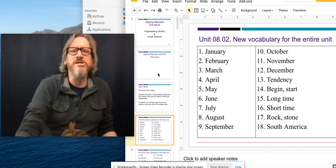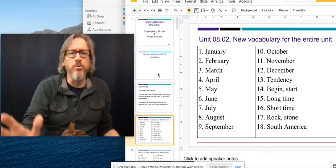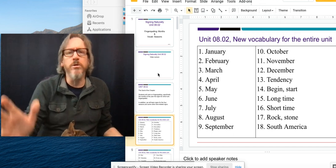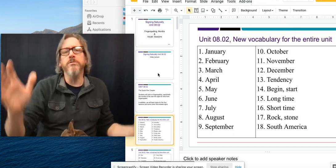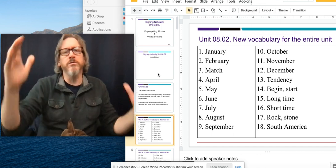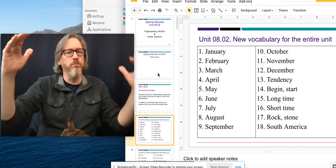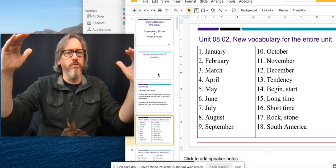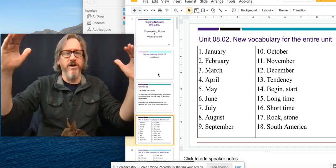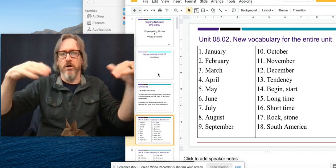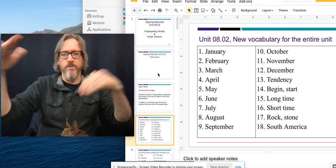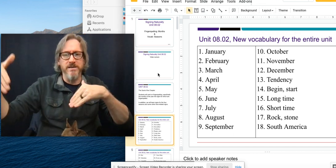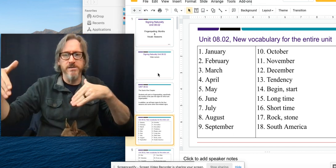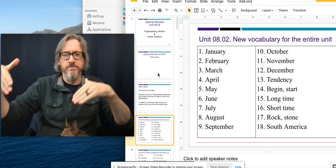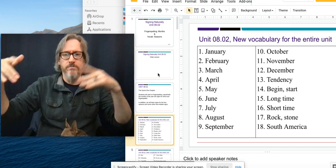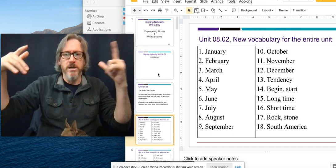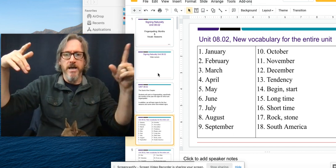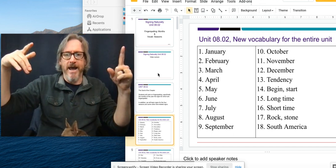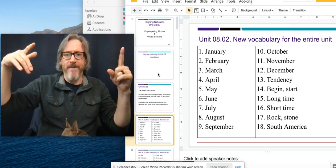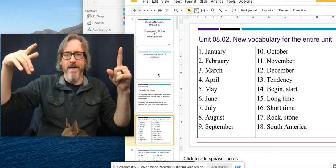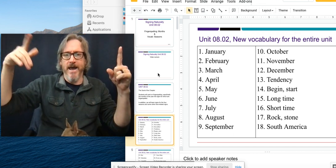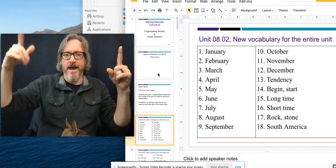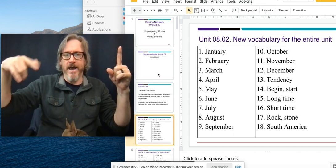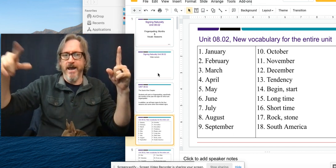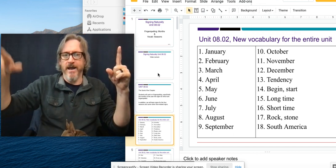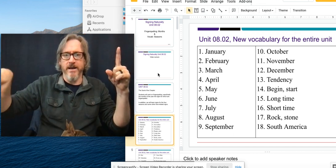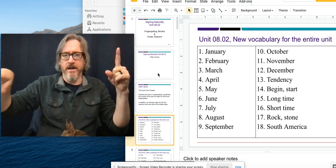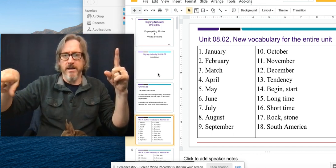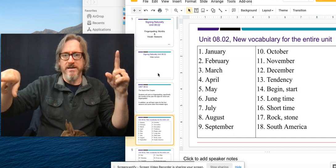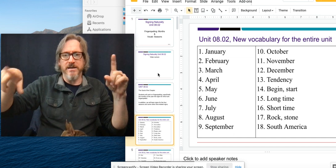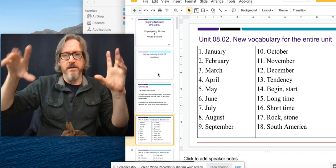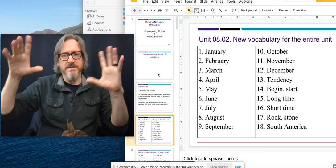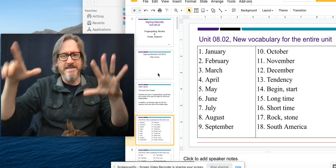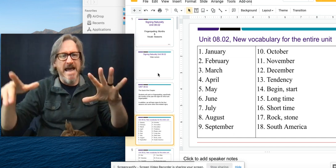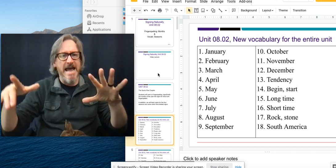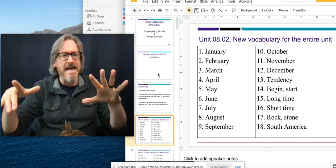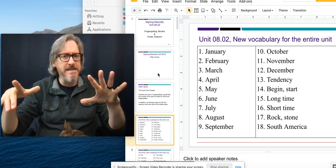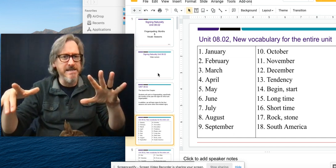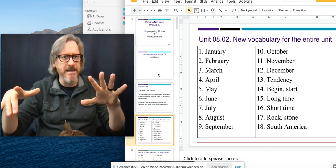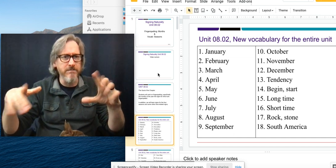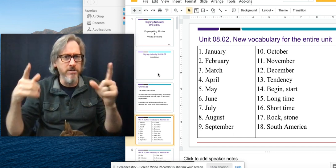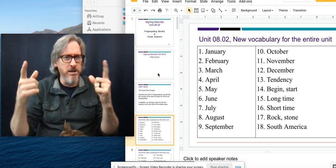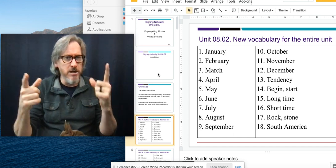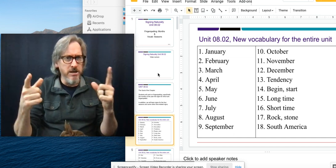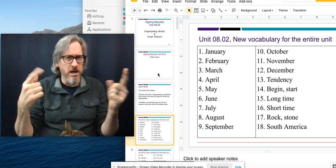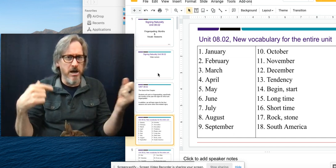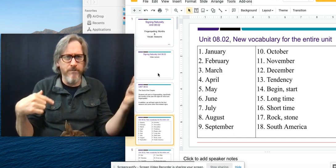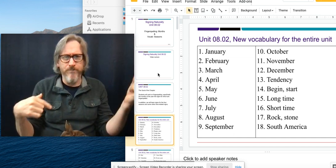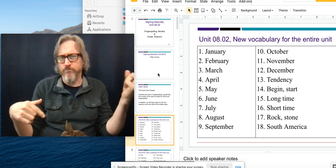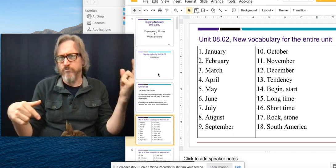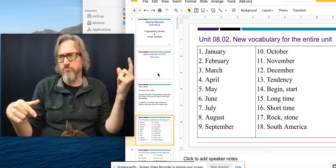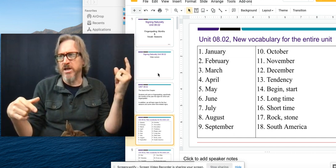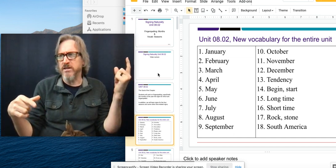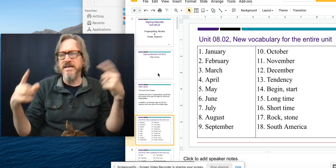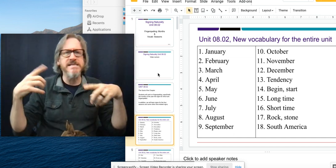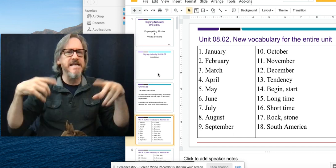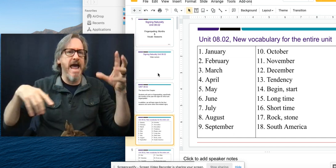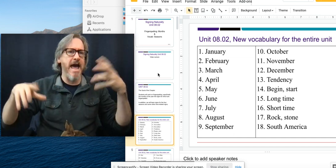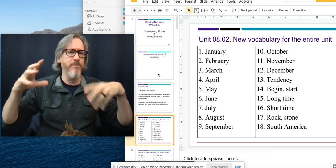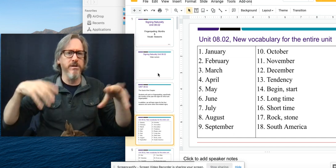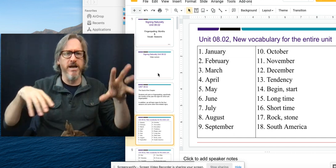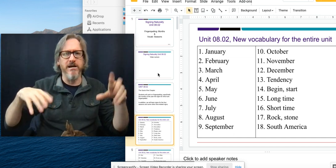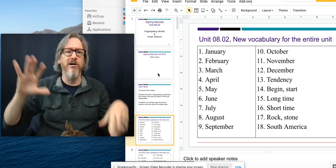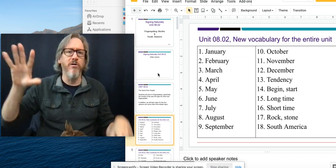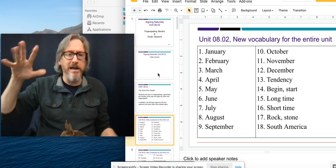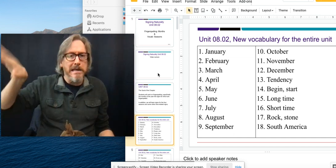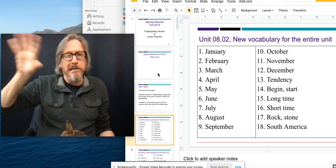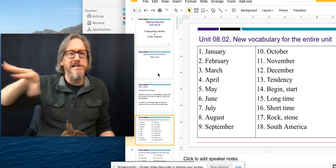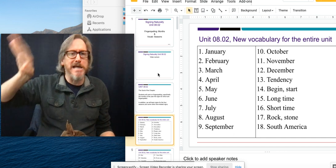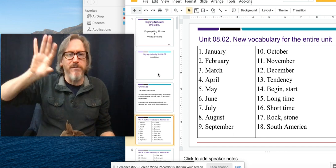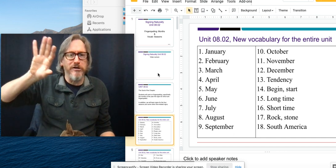so we've got all the months and then tendency um things that happen like oh in this time of